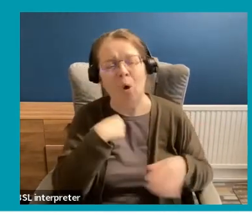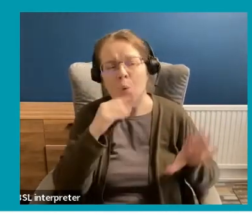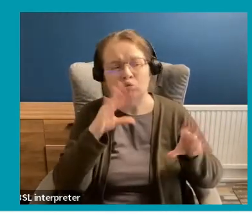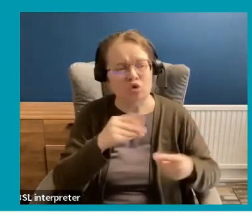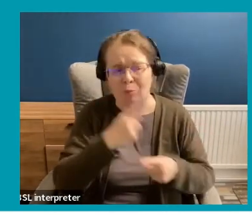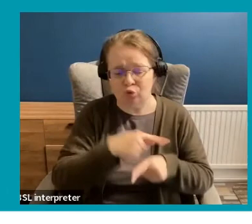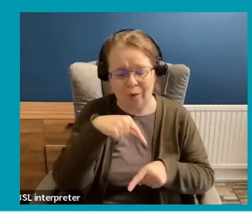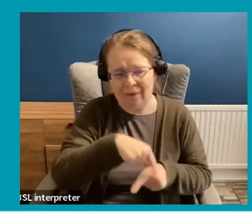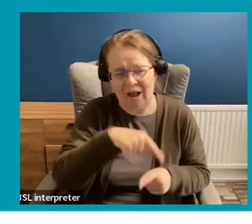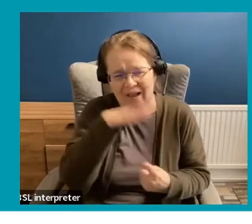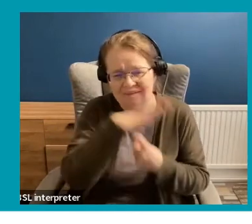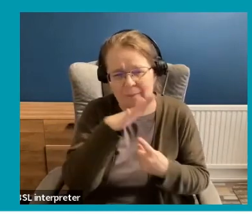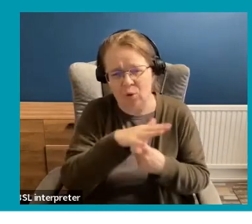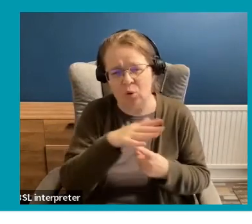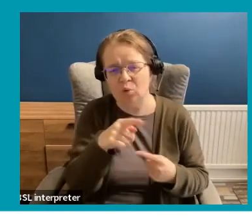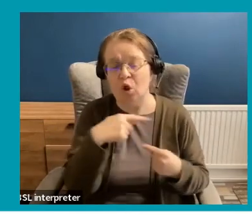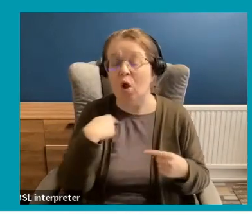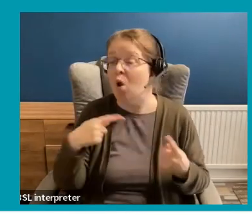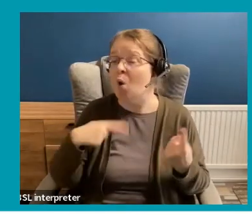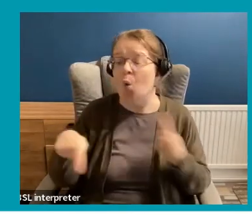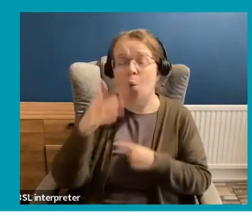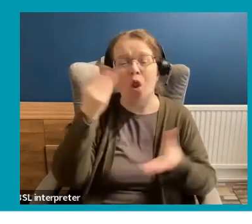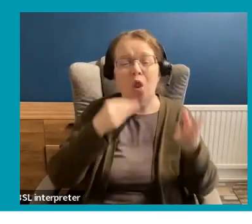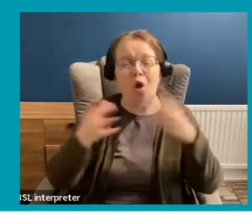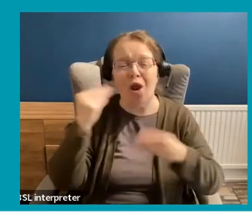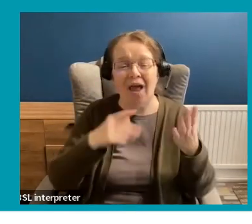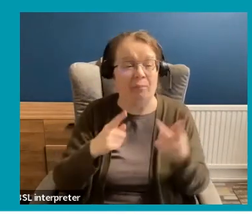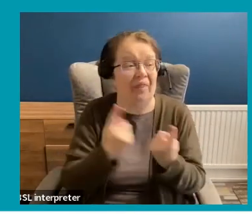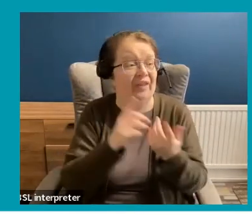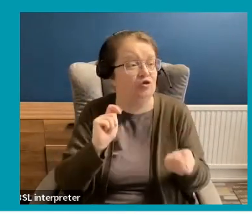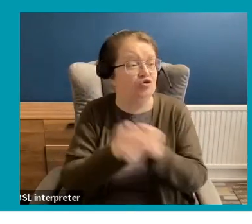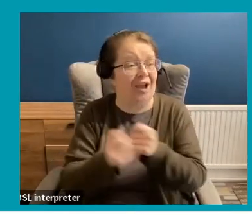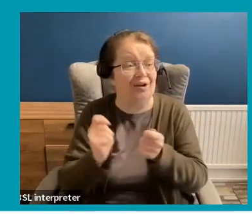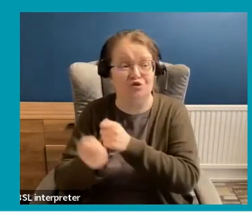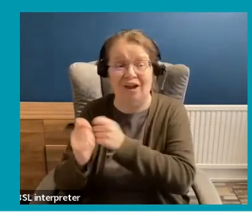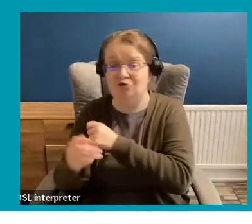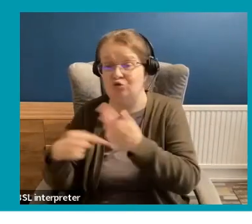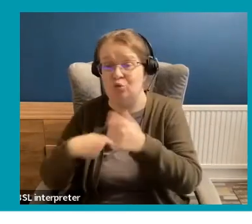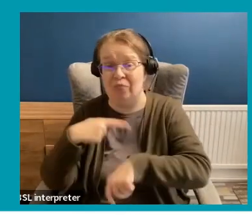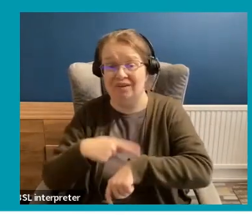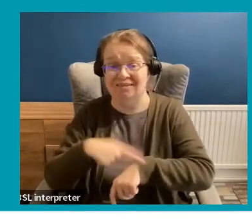That's what we should be doing and we are all learning and things change all the time and we all make mistakes and it's okay.